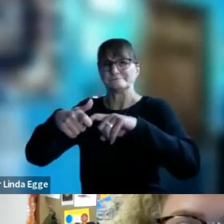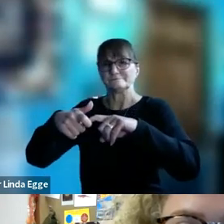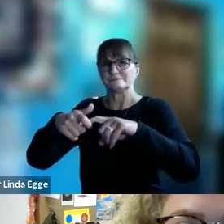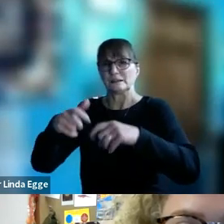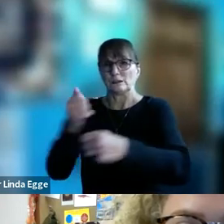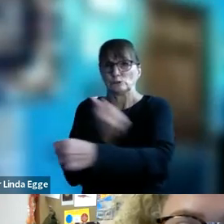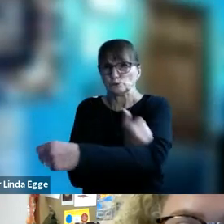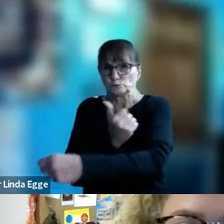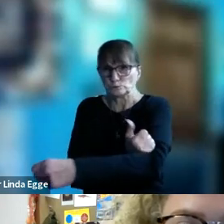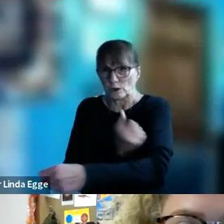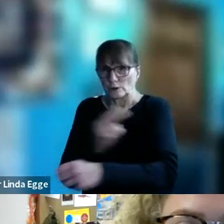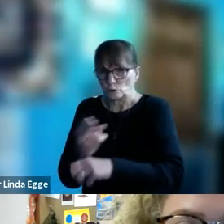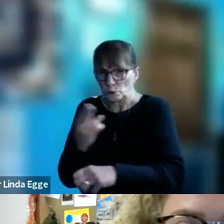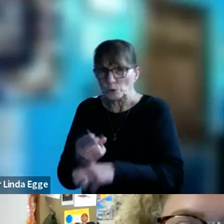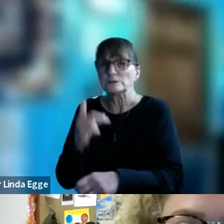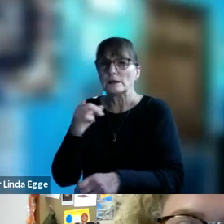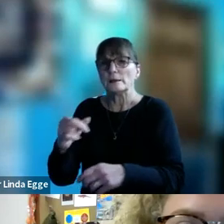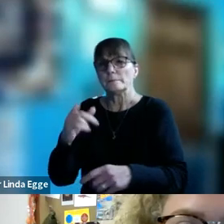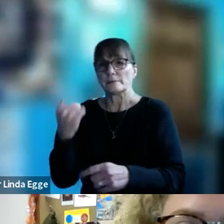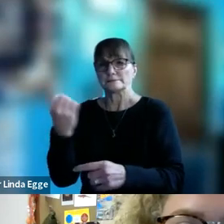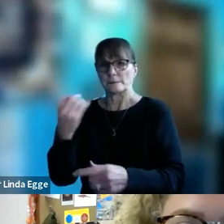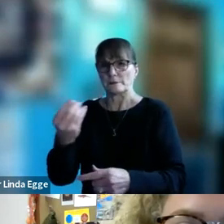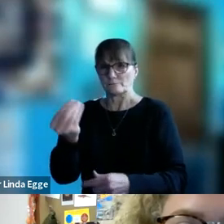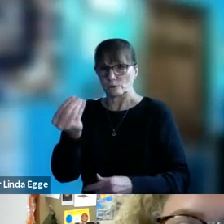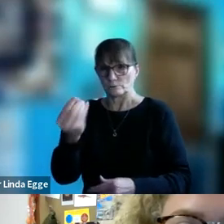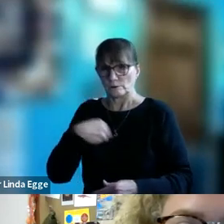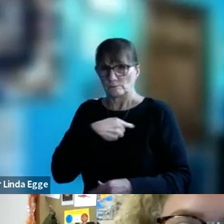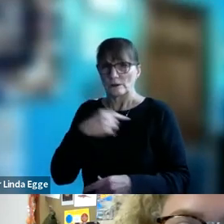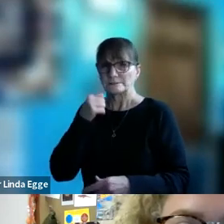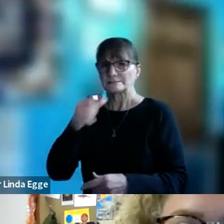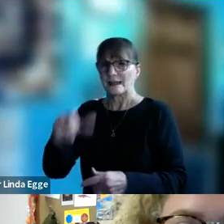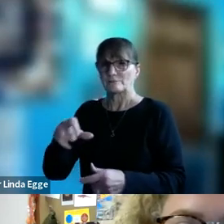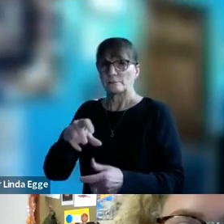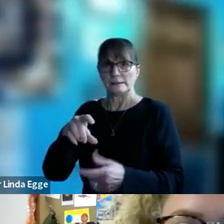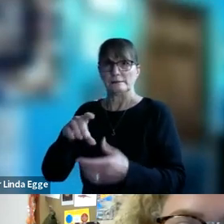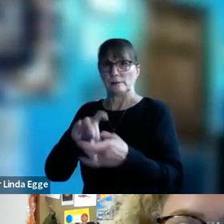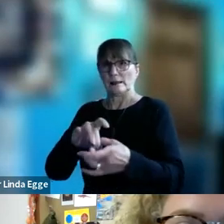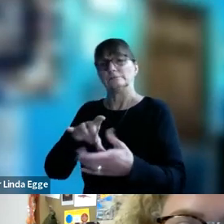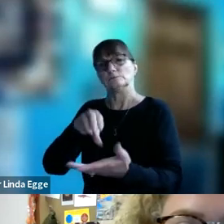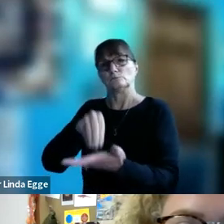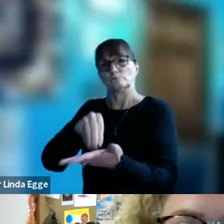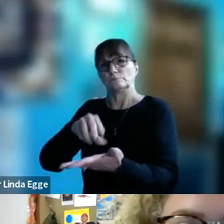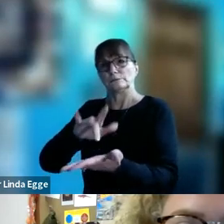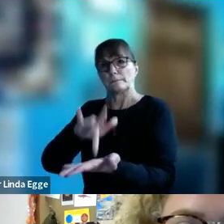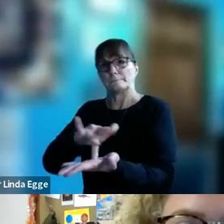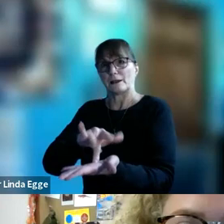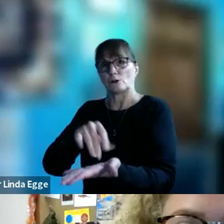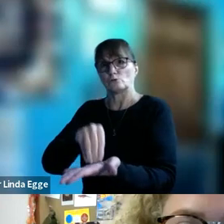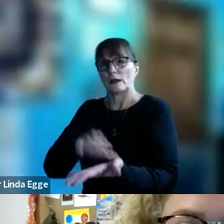that would be something for us. It doesn't have to be in the medical records. It could even be a family member maybe